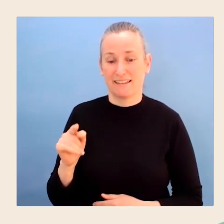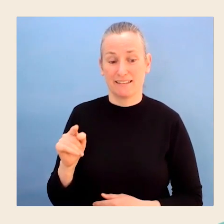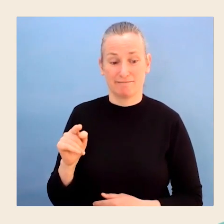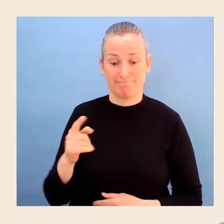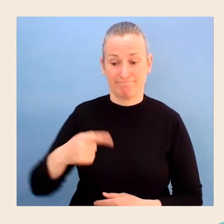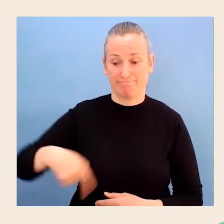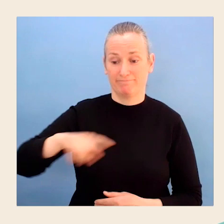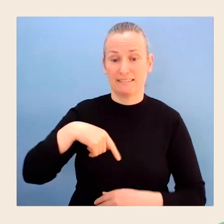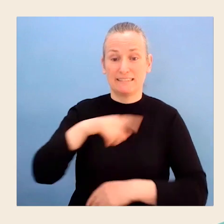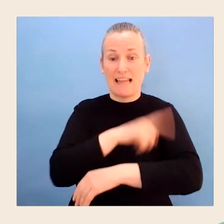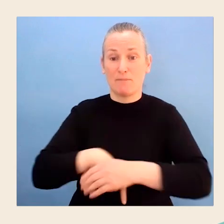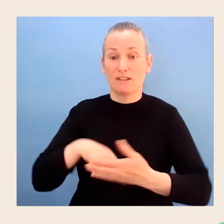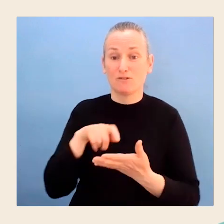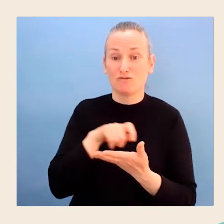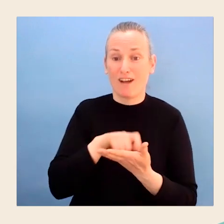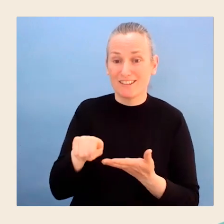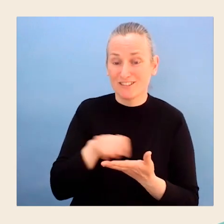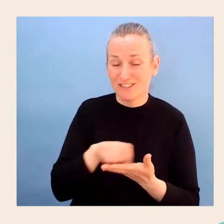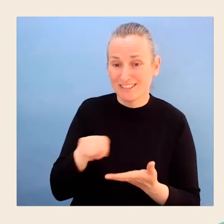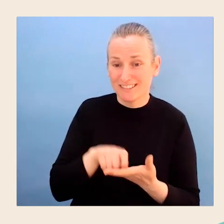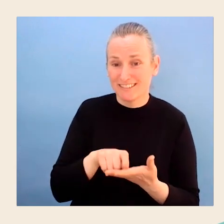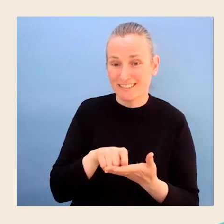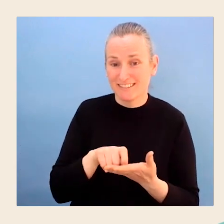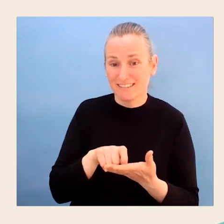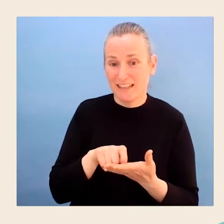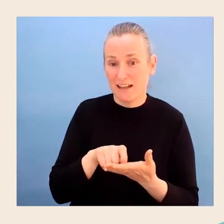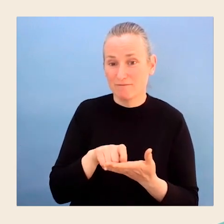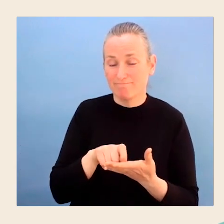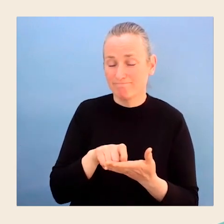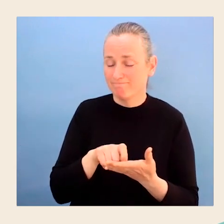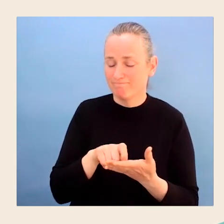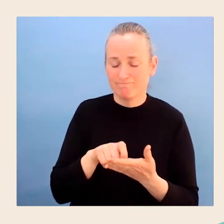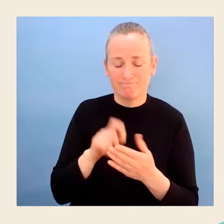have such a hard time getting anything published, right?